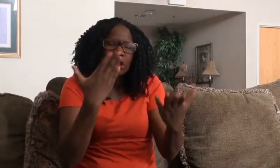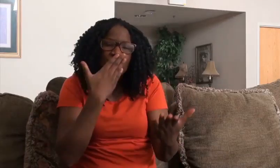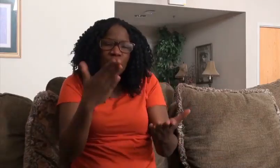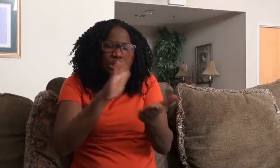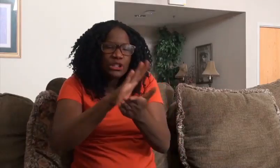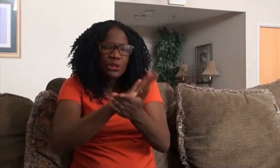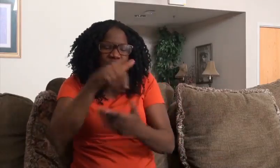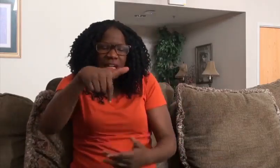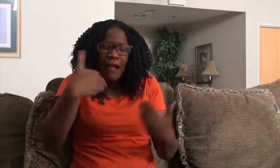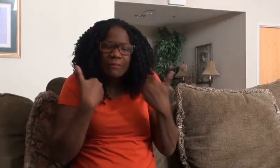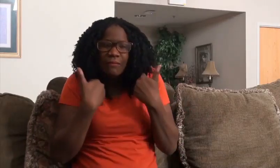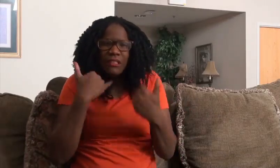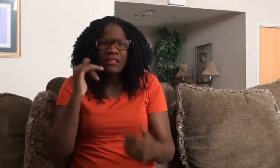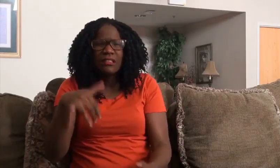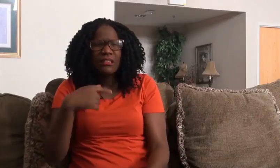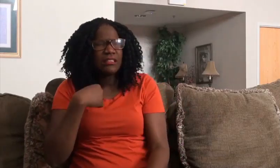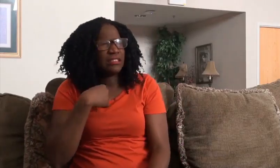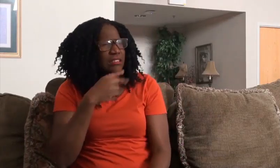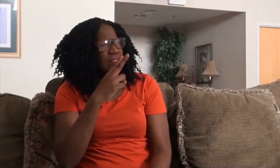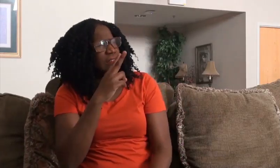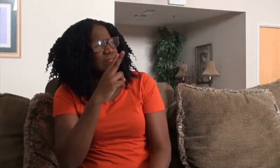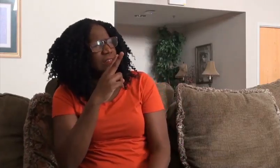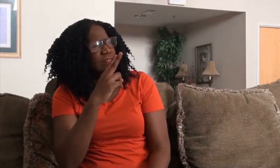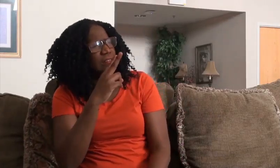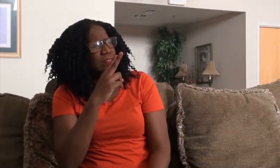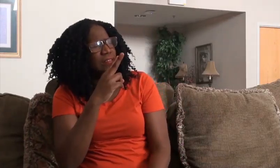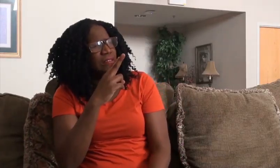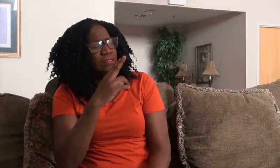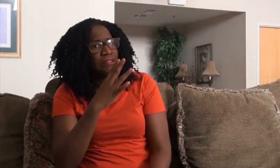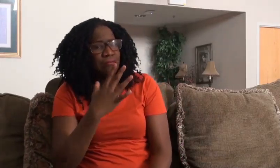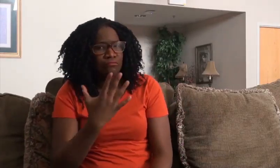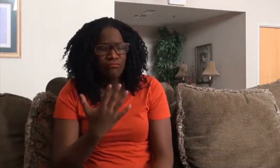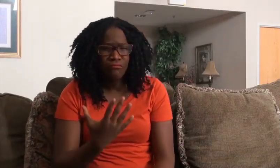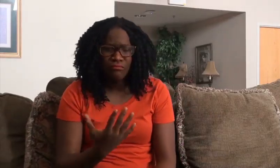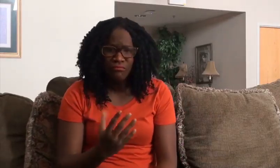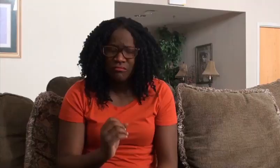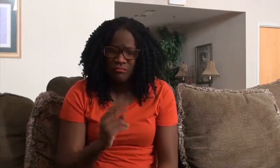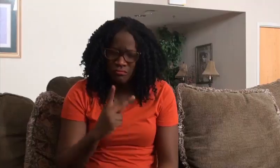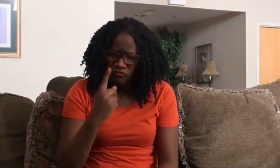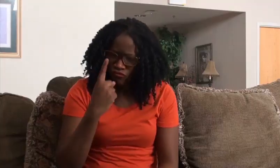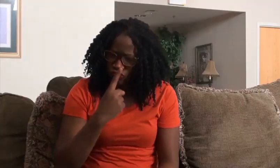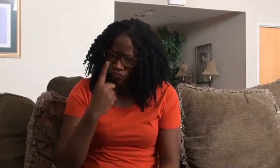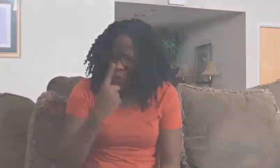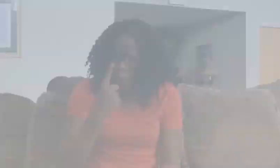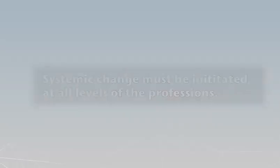she encouraged me to pick a local school, that would be a better fit for me. Her comments sure made me question my dream.